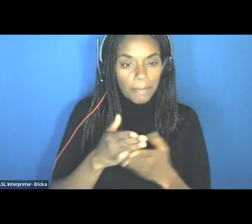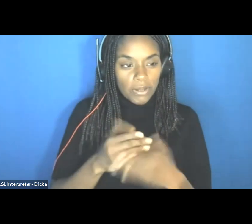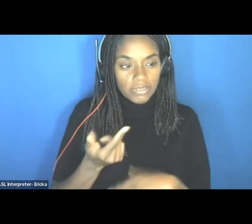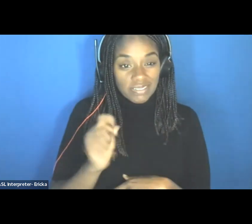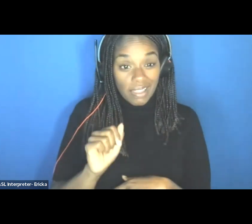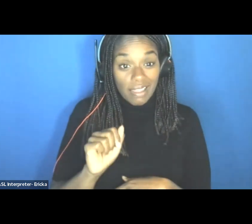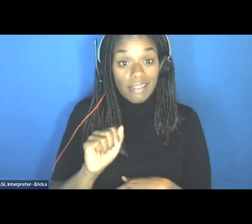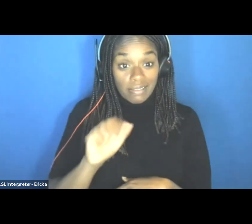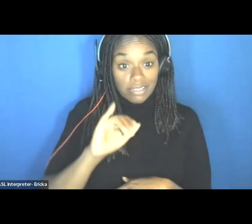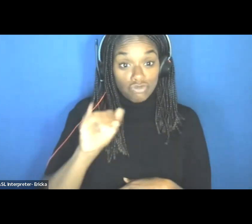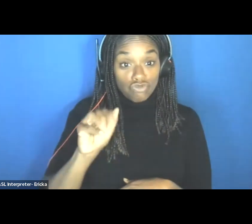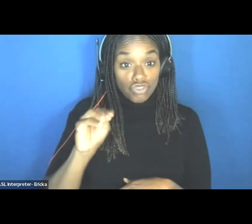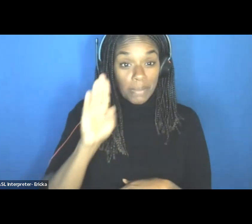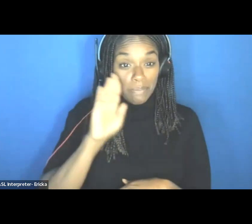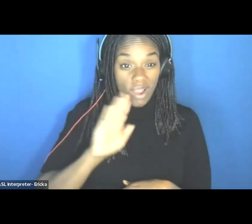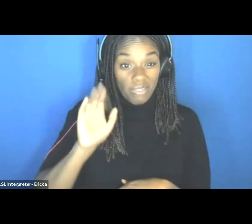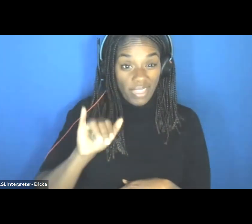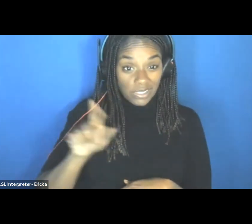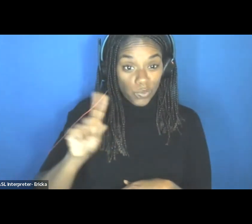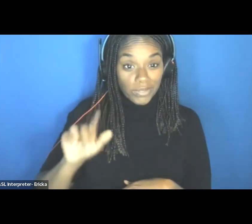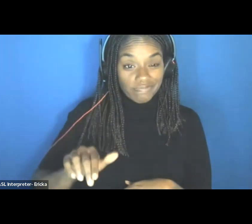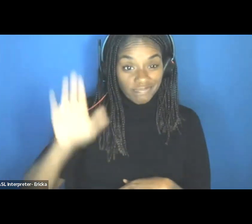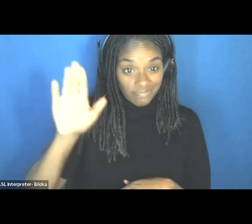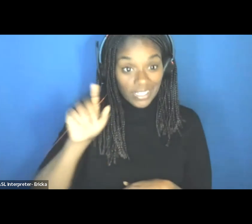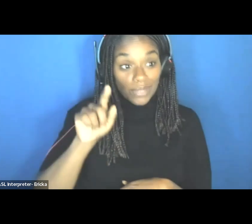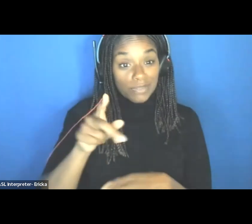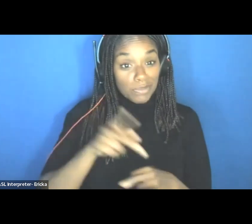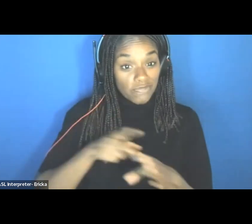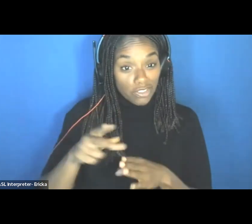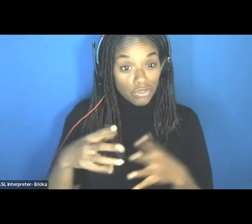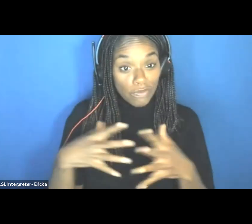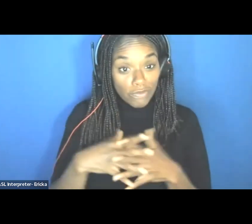The main part of Georgia. That's where Jim Brown grew up.